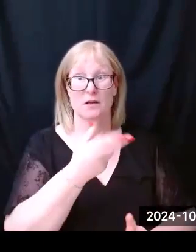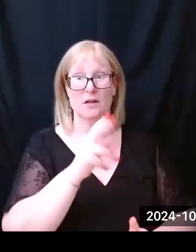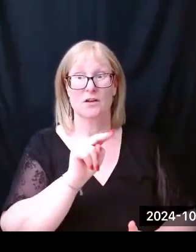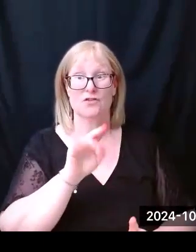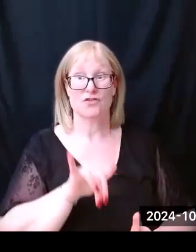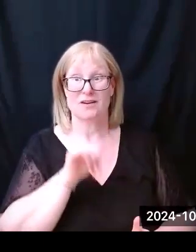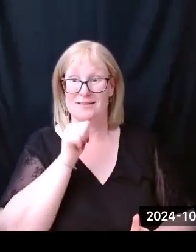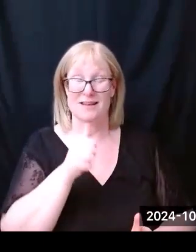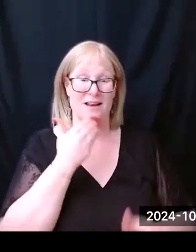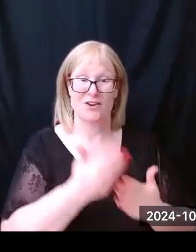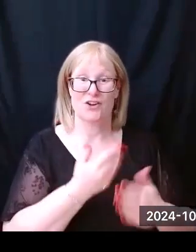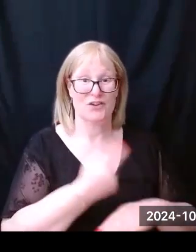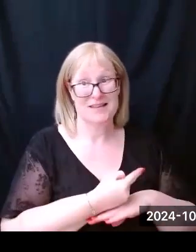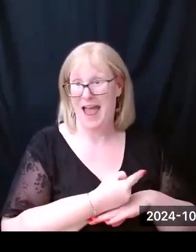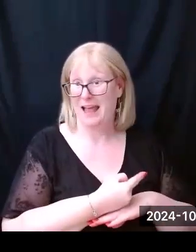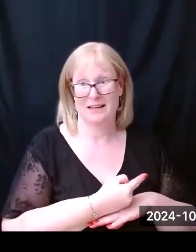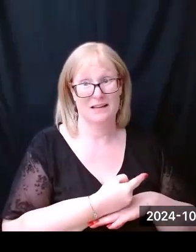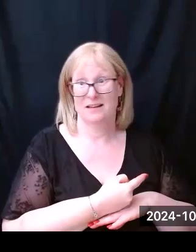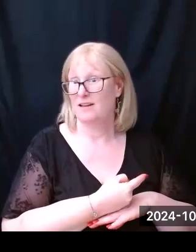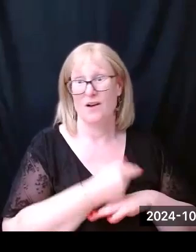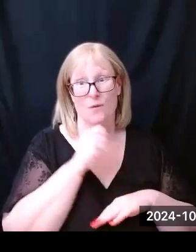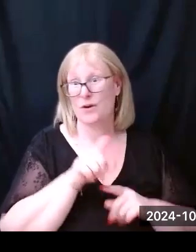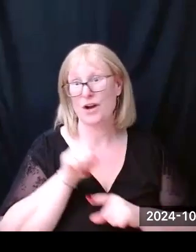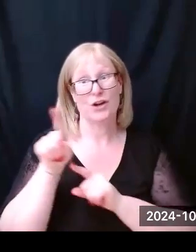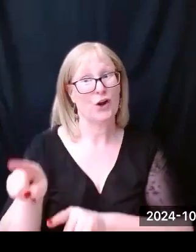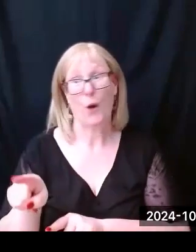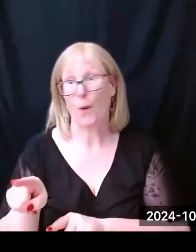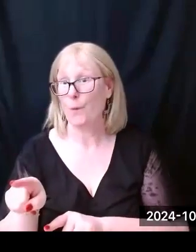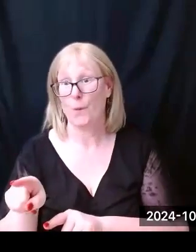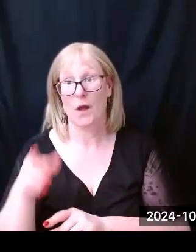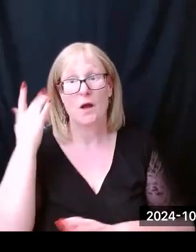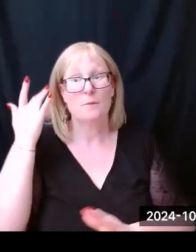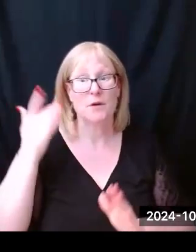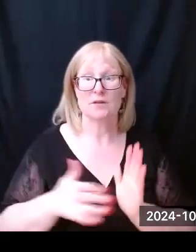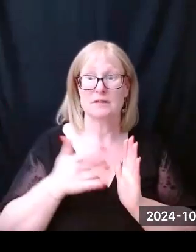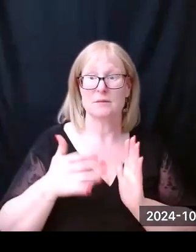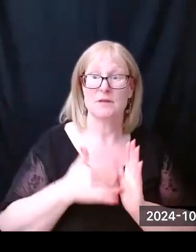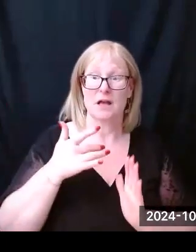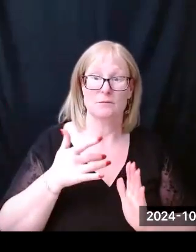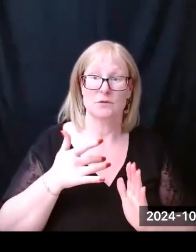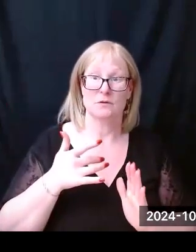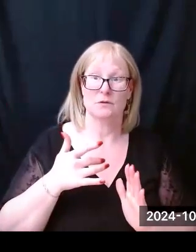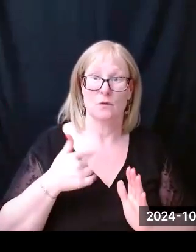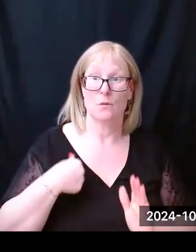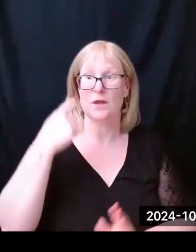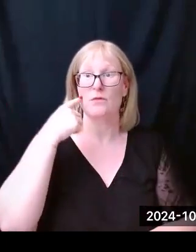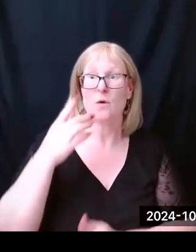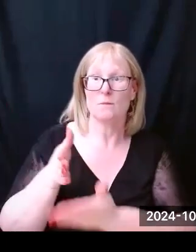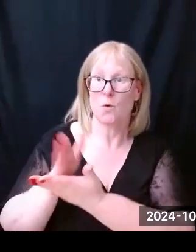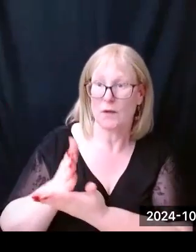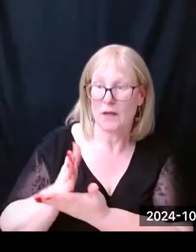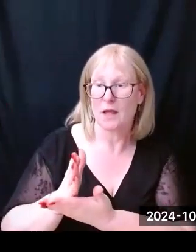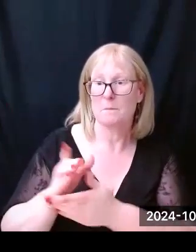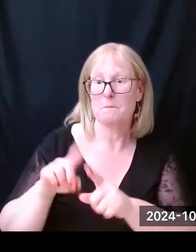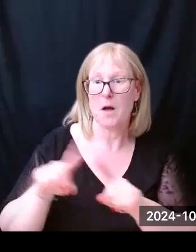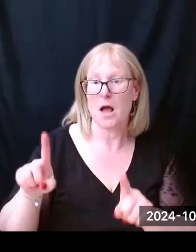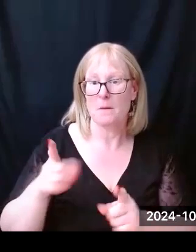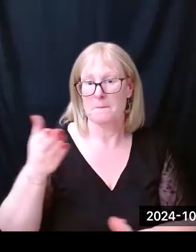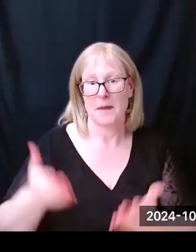we're gonna bail, right? Because sometimes we just figure, you know, we thought that was an okay thing to do, but maybe our child's not ready for it yet.